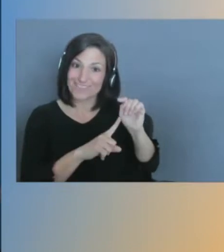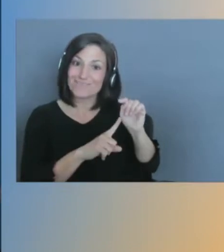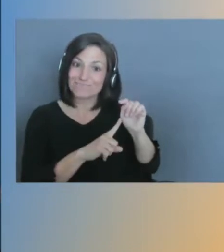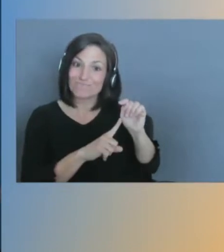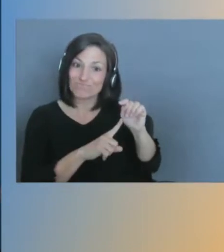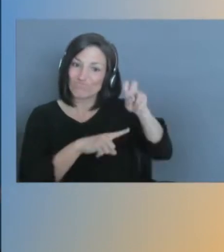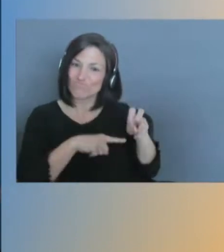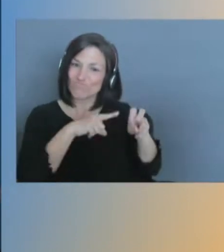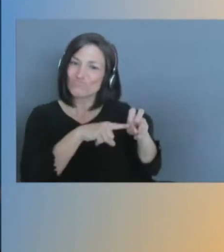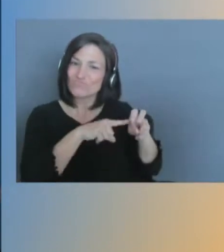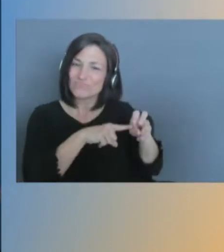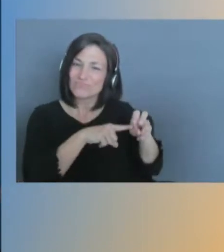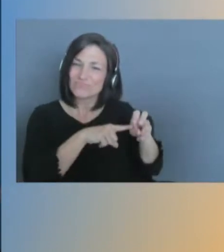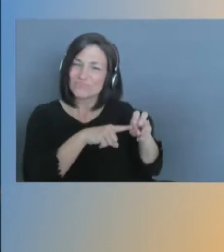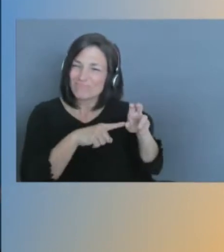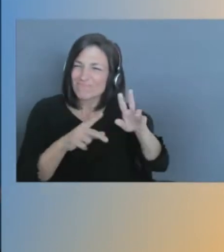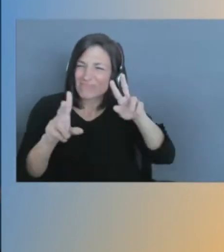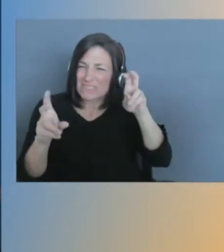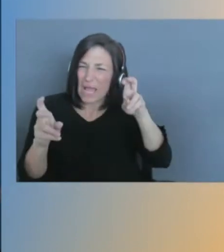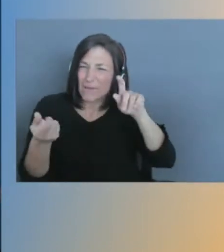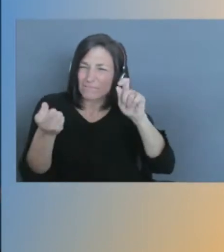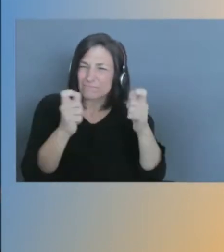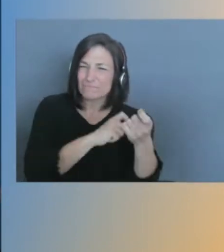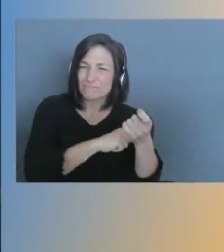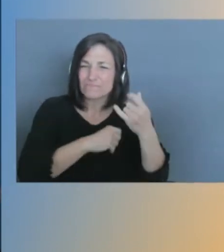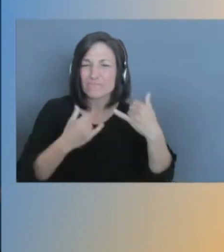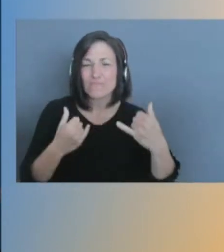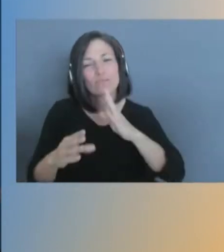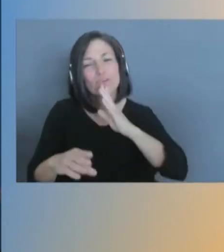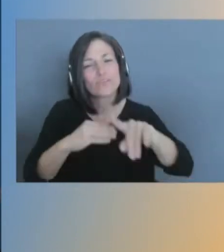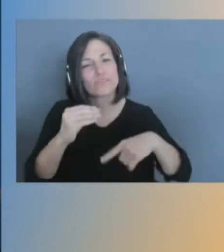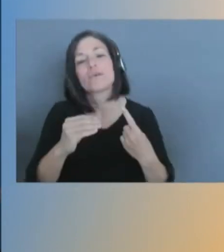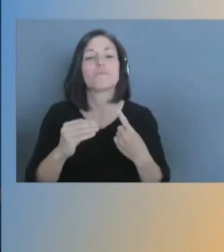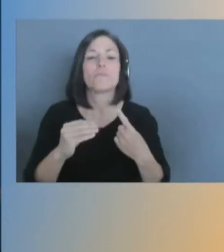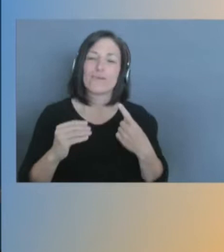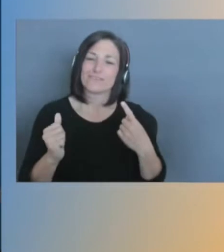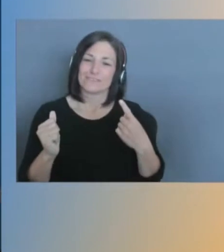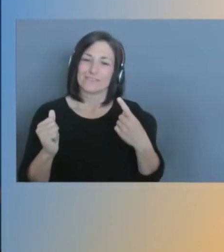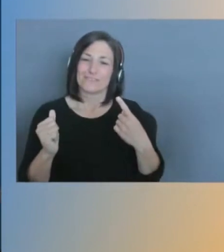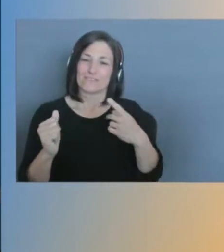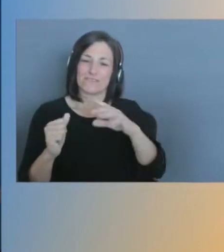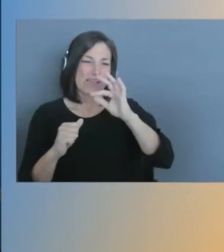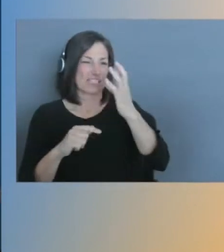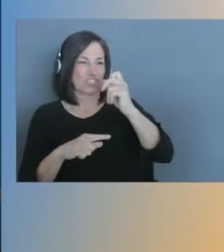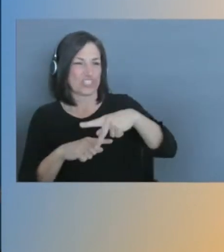And talk a little bit more about how we translate some of the chip development that we've been talking about